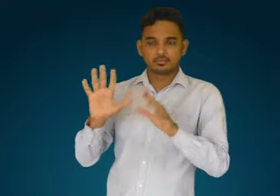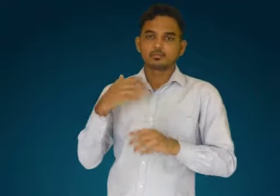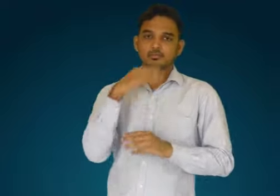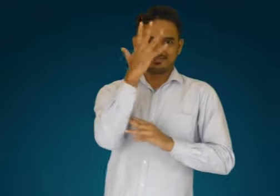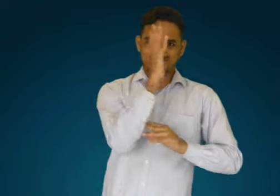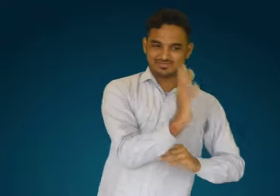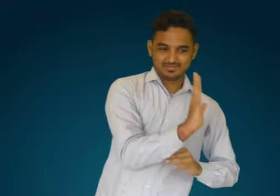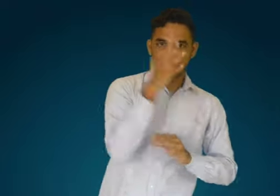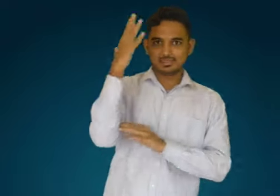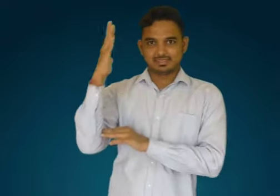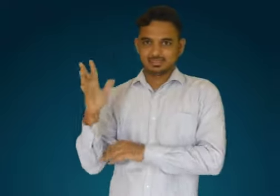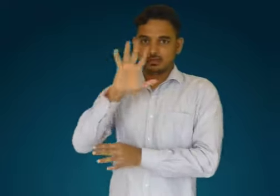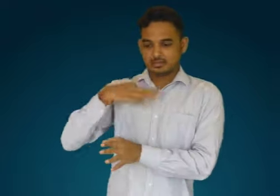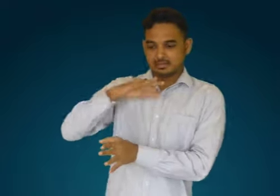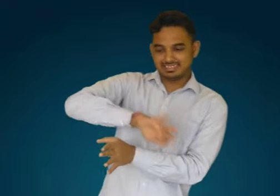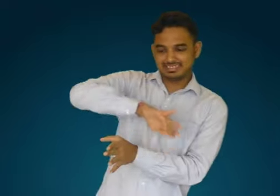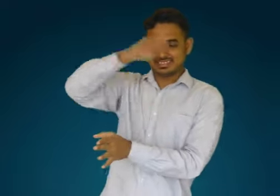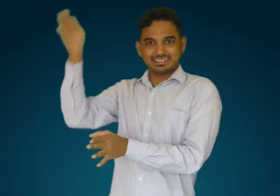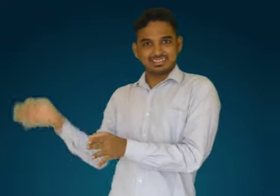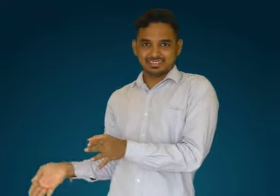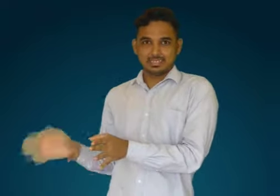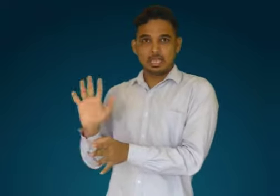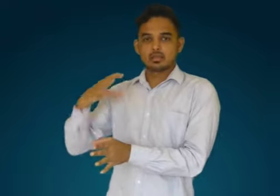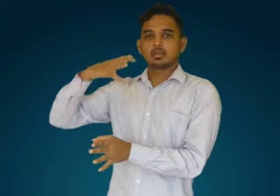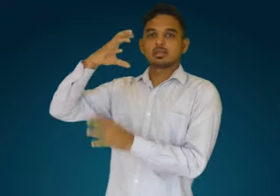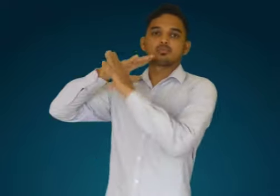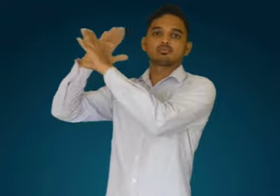from drying out in the sun this meant that the children were doing